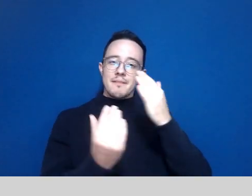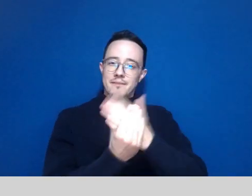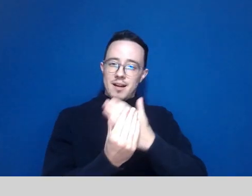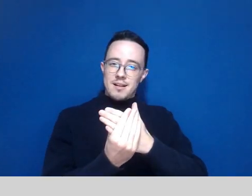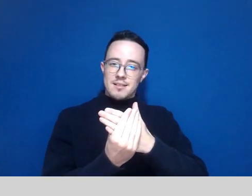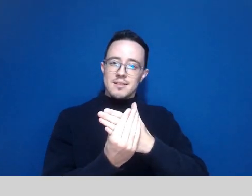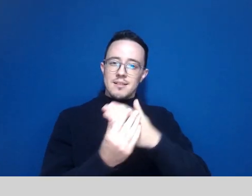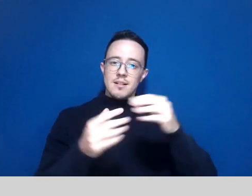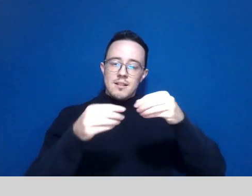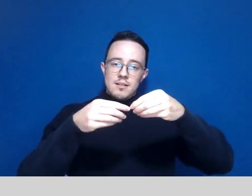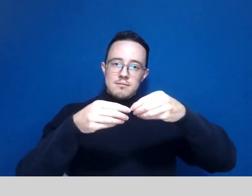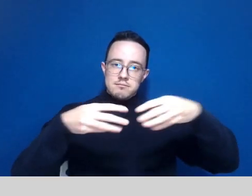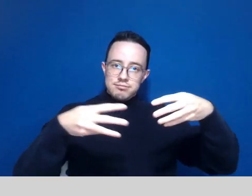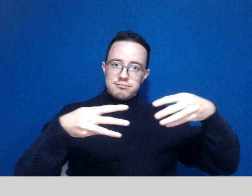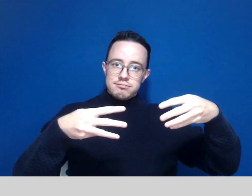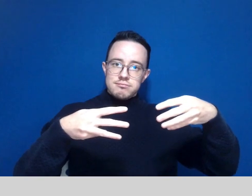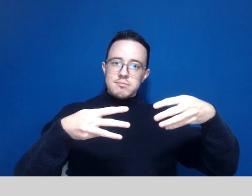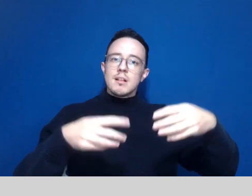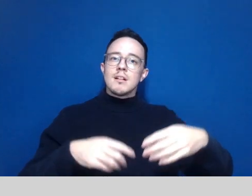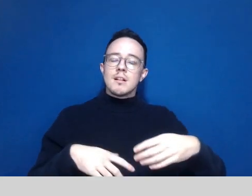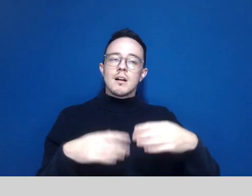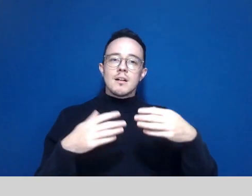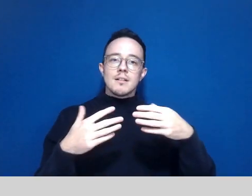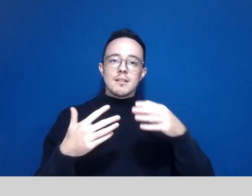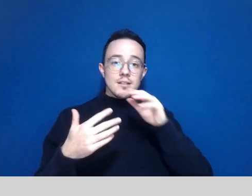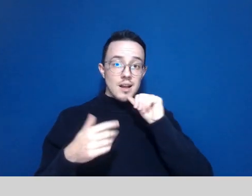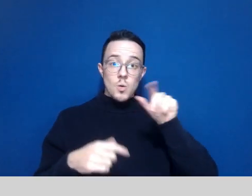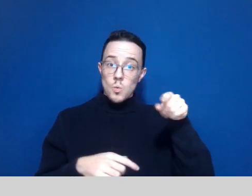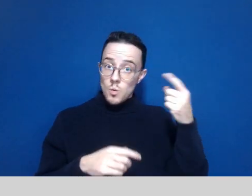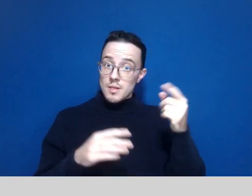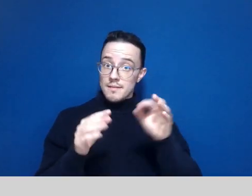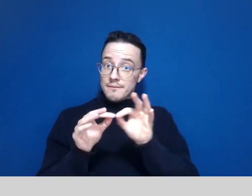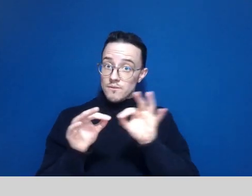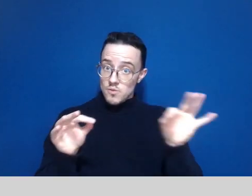except for it's a tab delineated text file